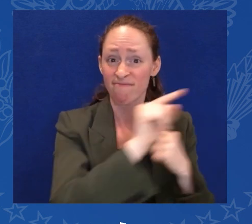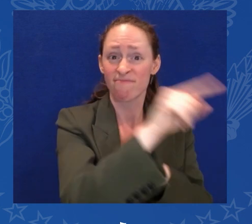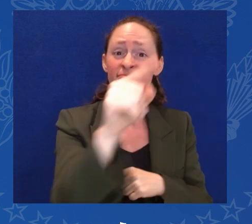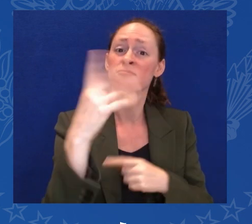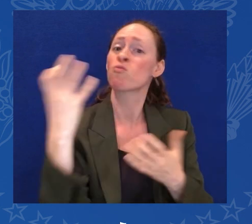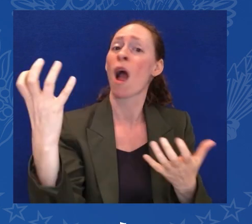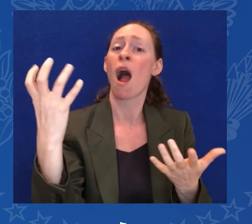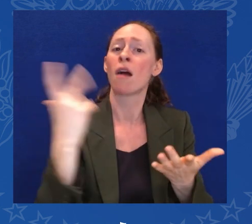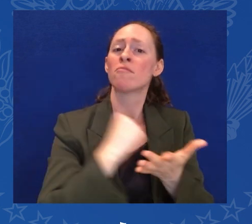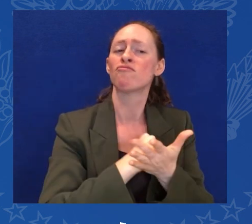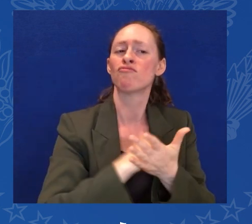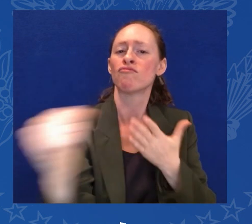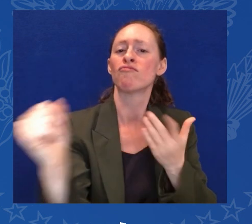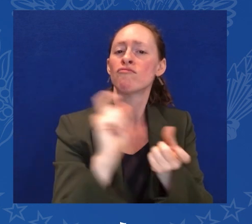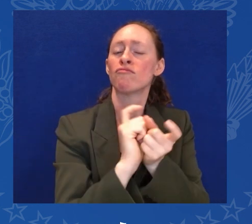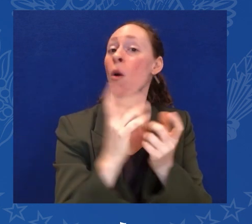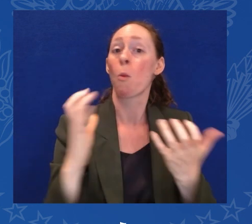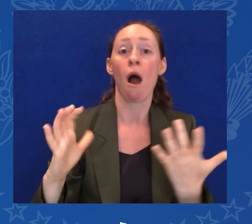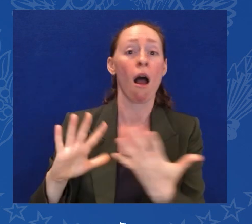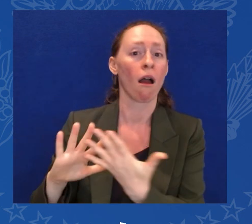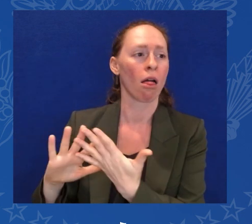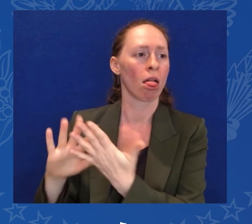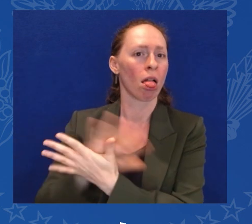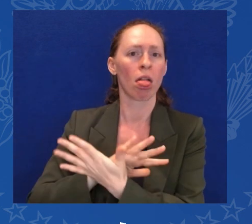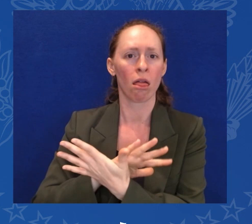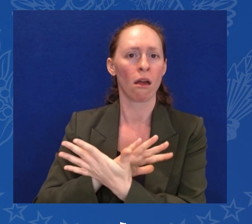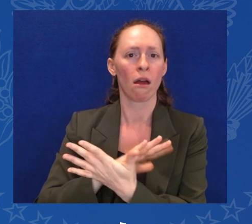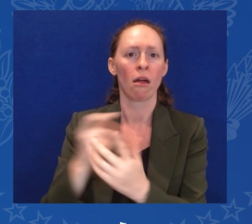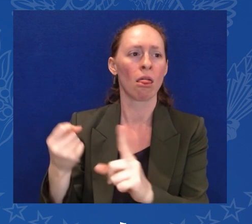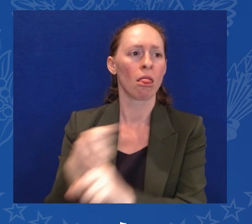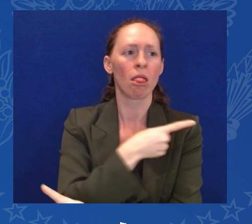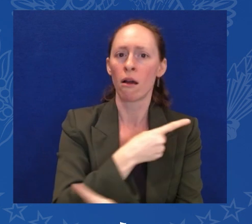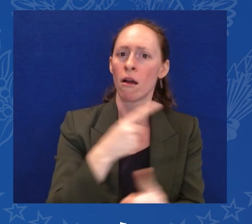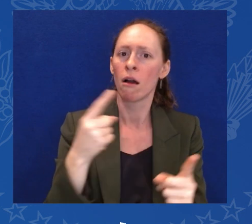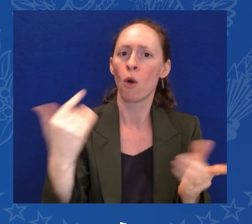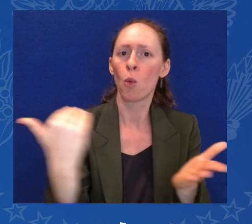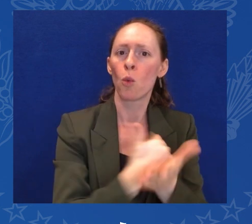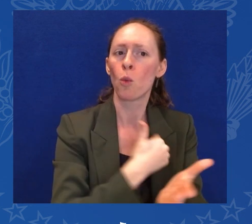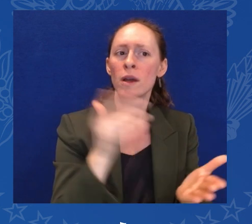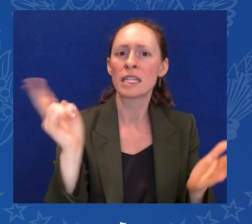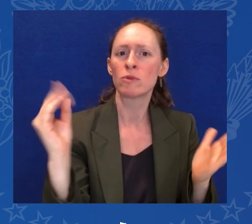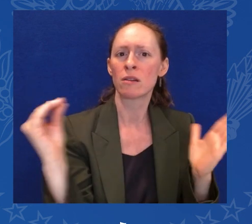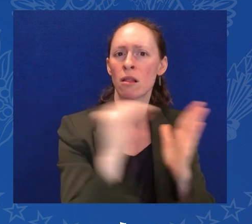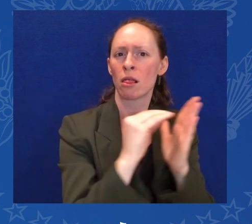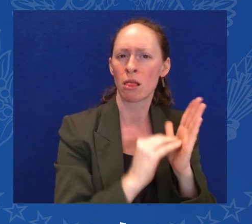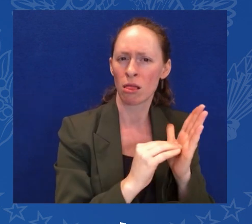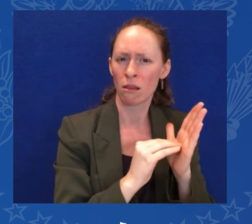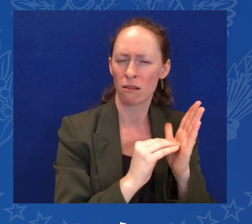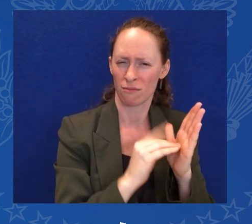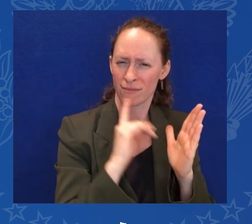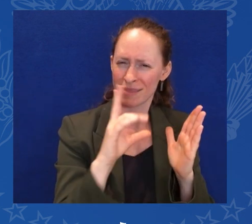benefitted from slavery; those who insult us in an attempt to gaslight us,